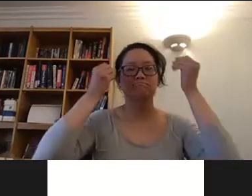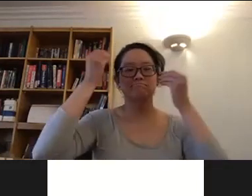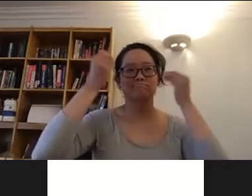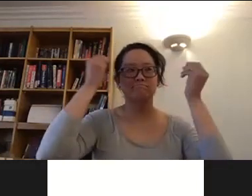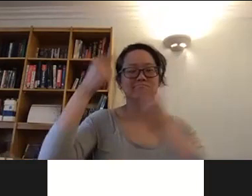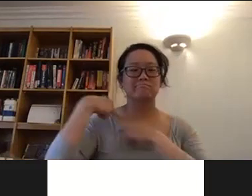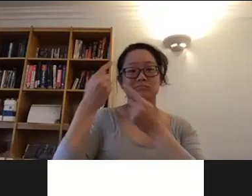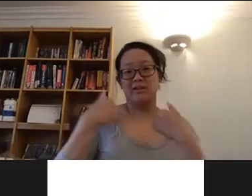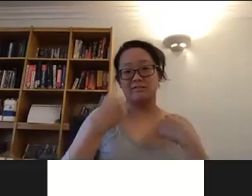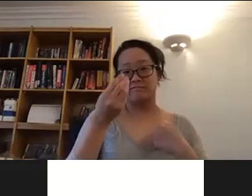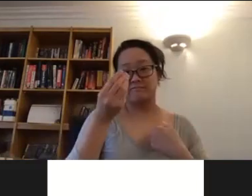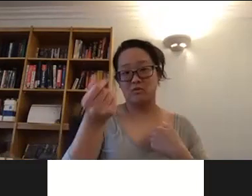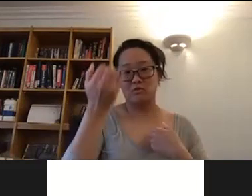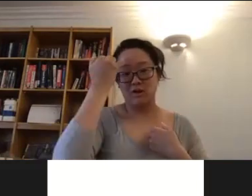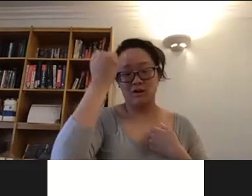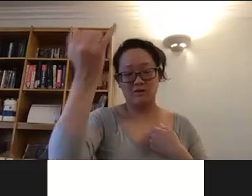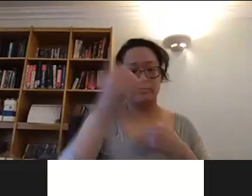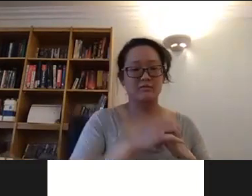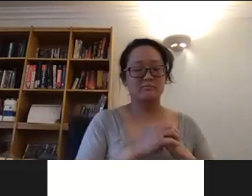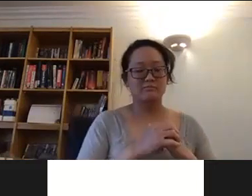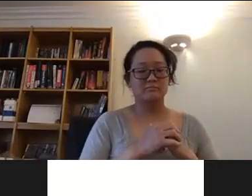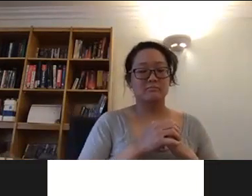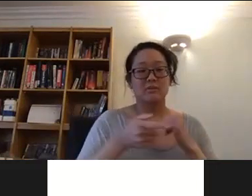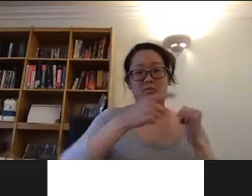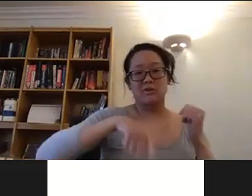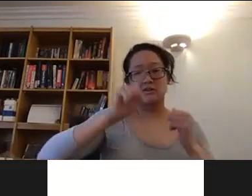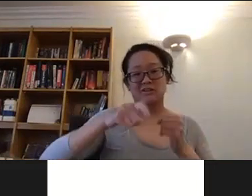Let me think about that. I have a few ideas.